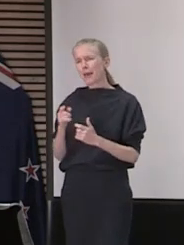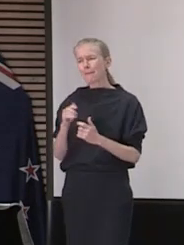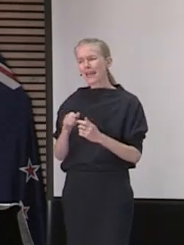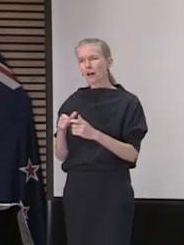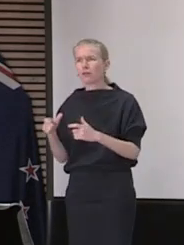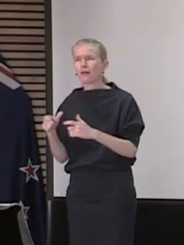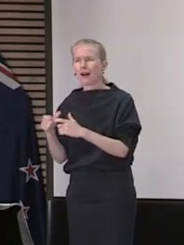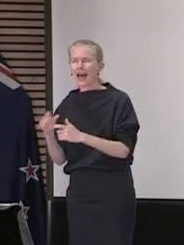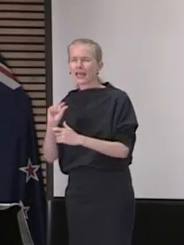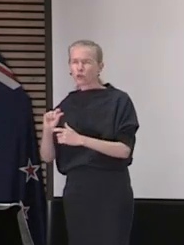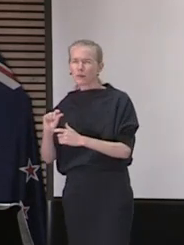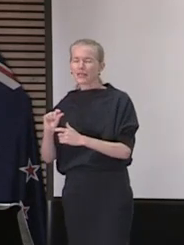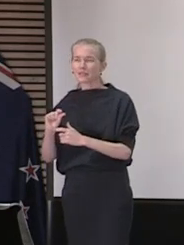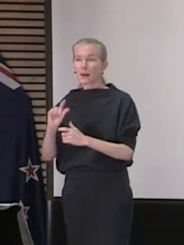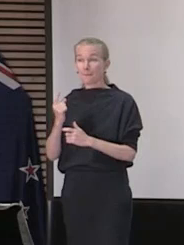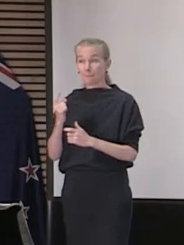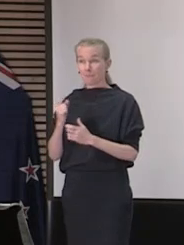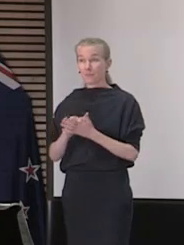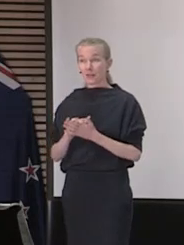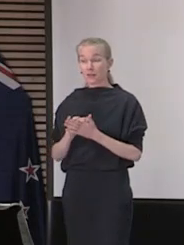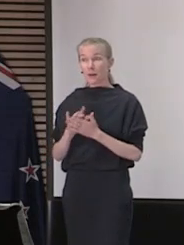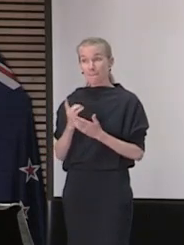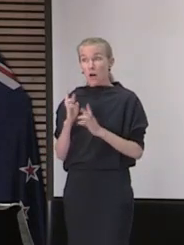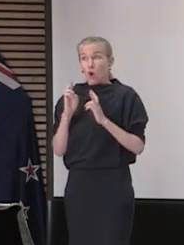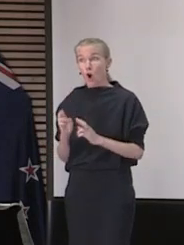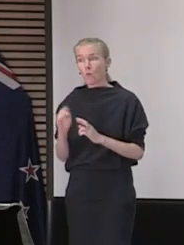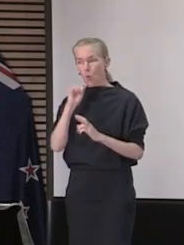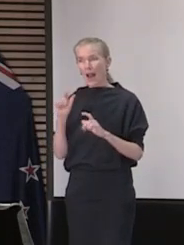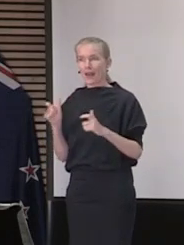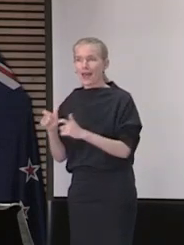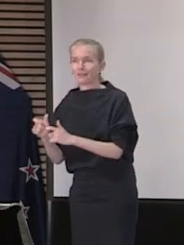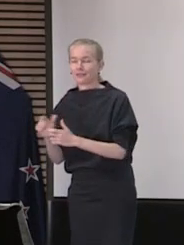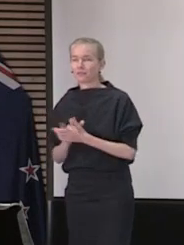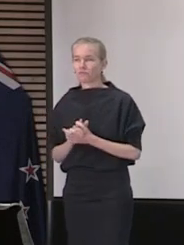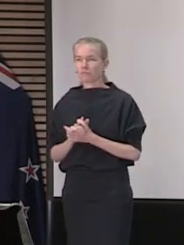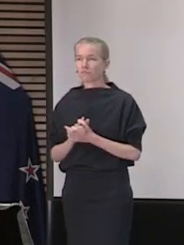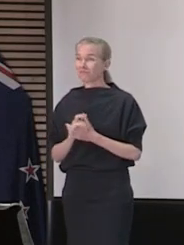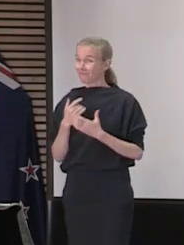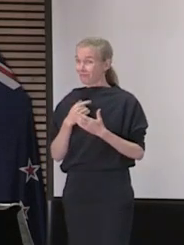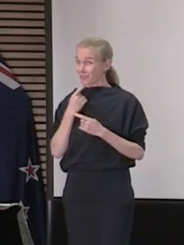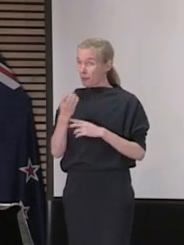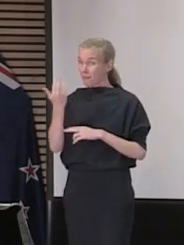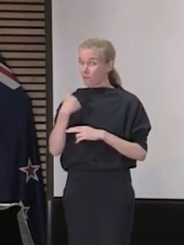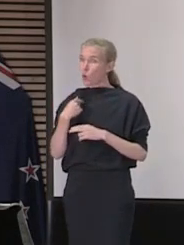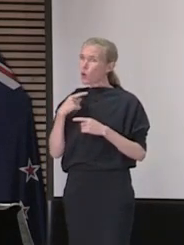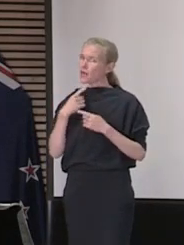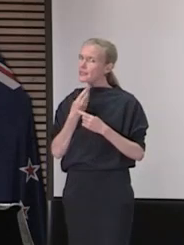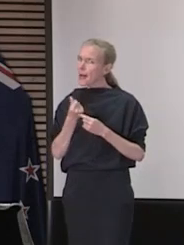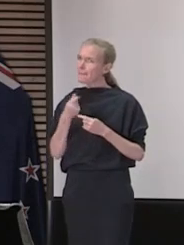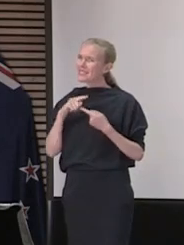. . We are stillfinding and confirming the oddcase from some of theclusters. Those we are hopingwill be the main stay of ouradditional cases.